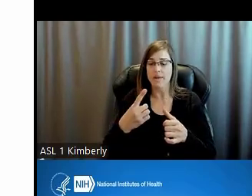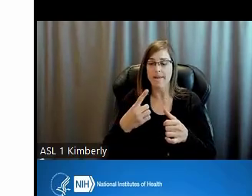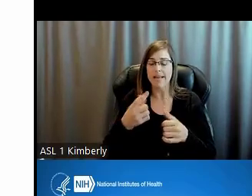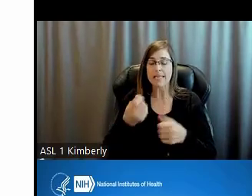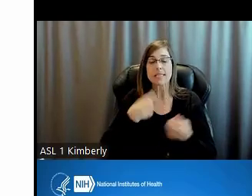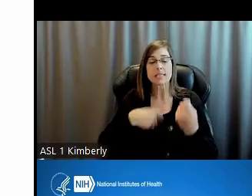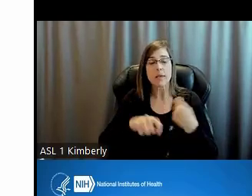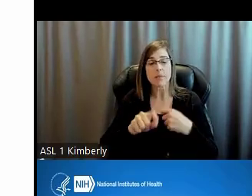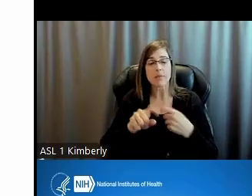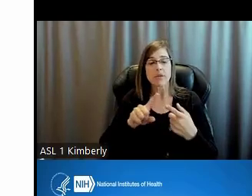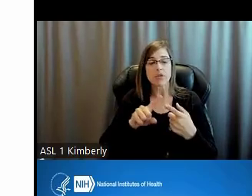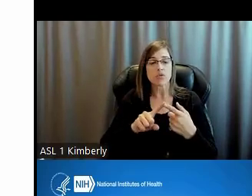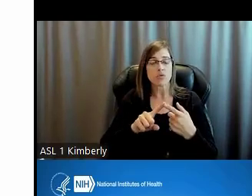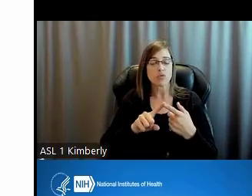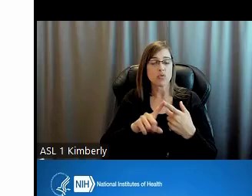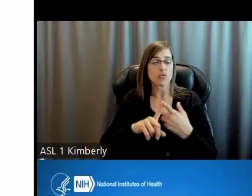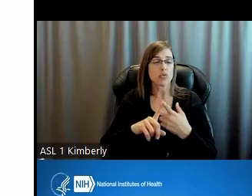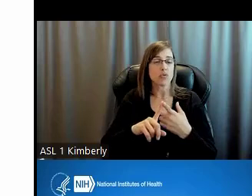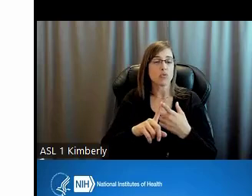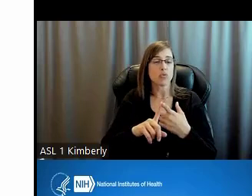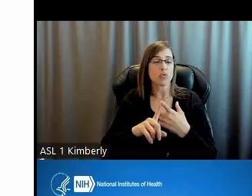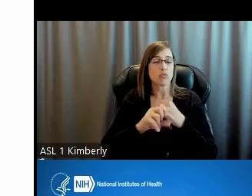to promote research continuity and retention.